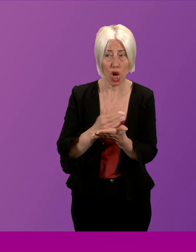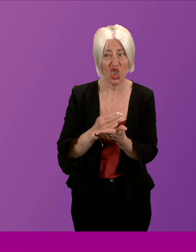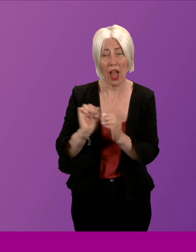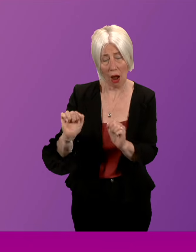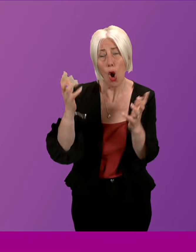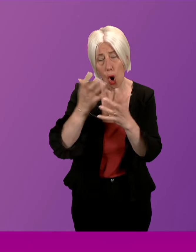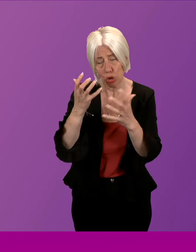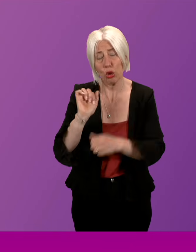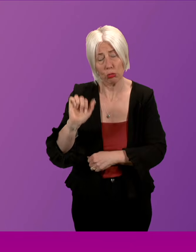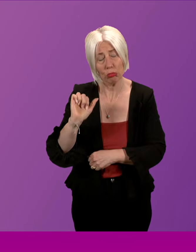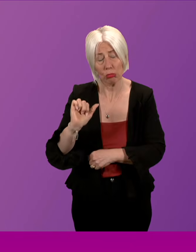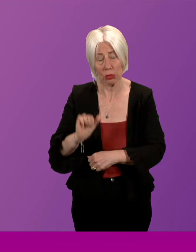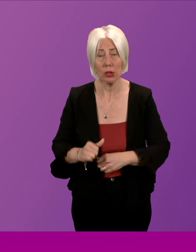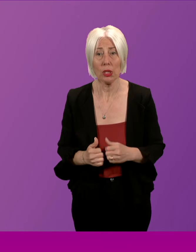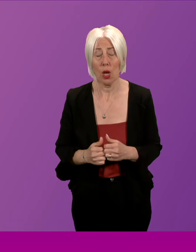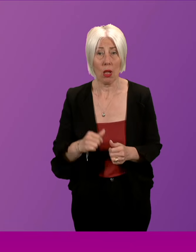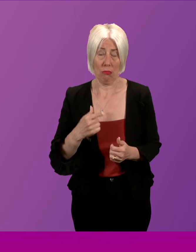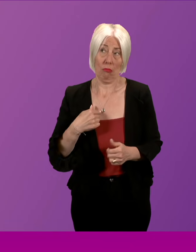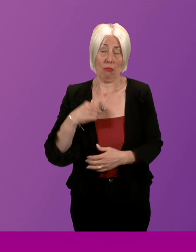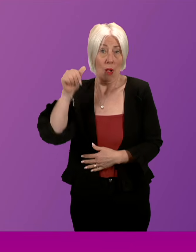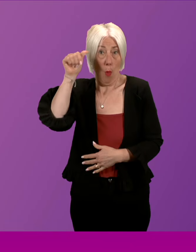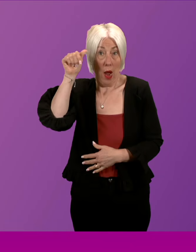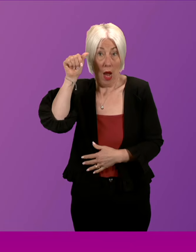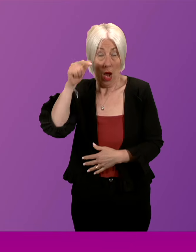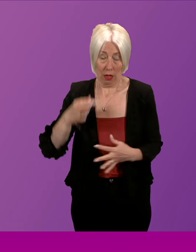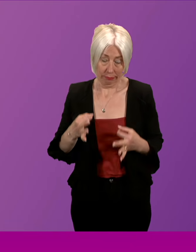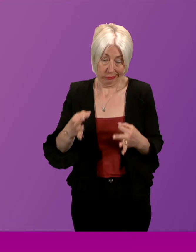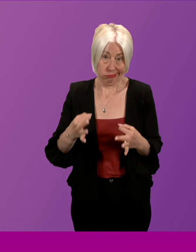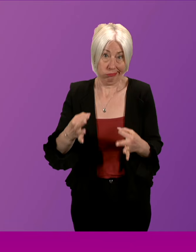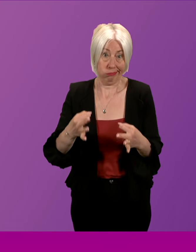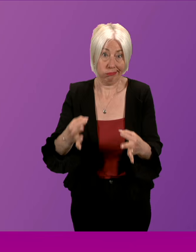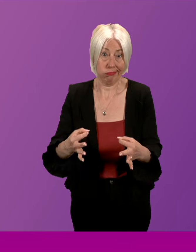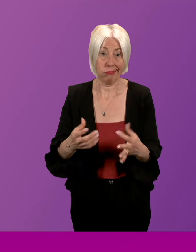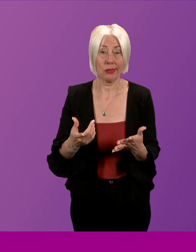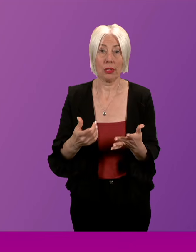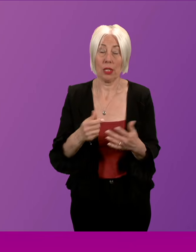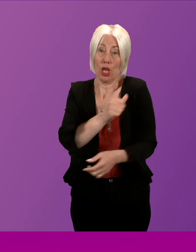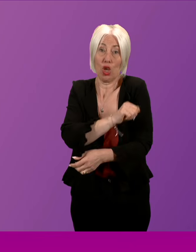because I am deeply aware of the delays to those projects. The issue has been